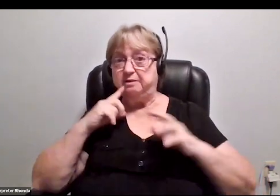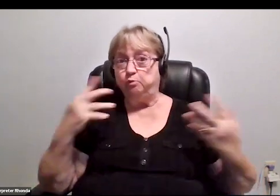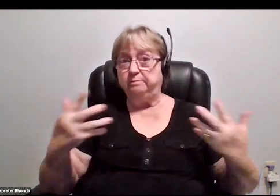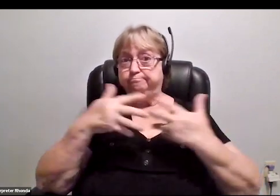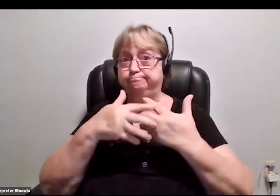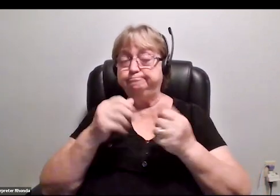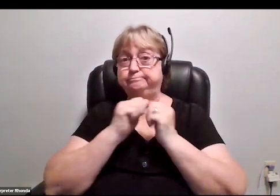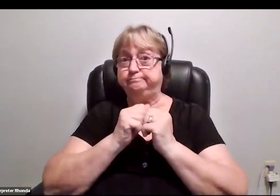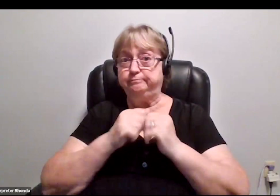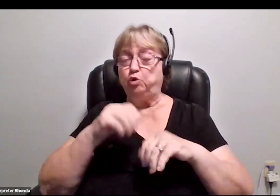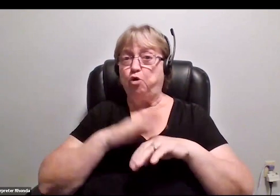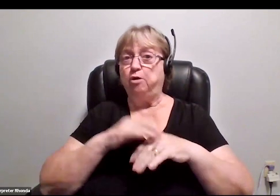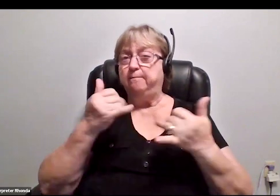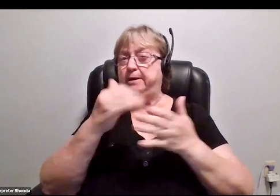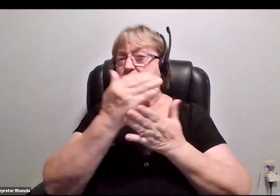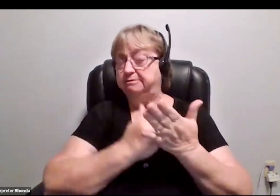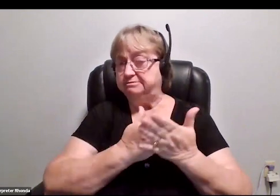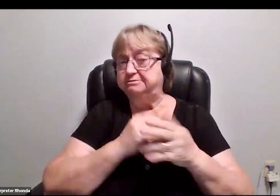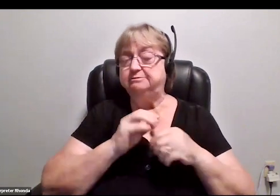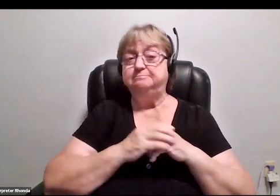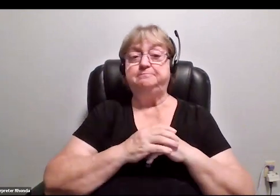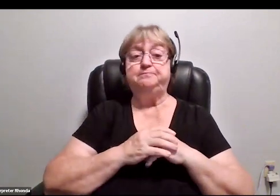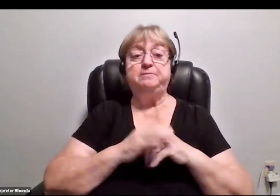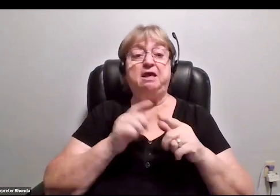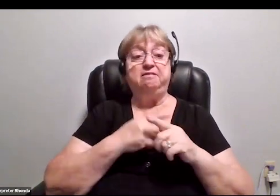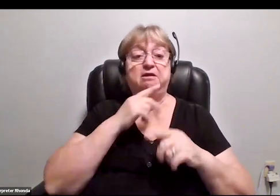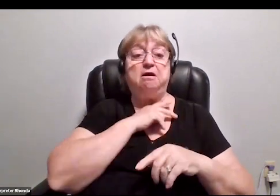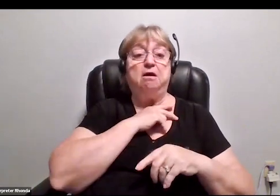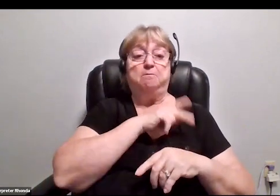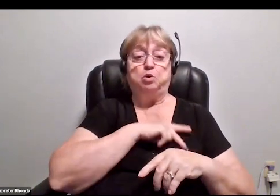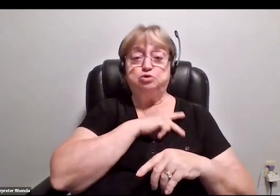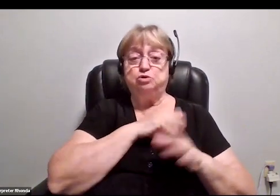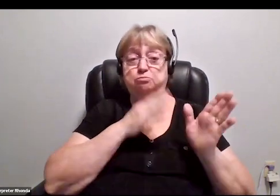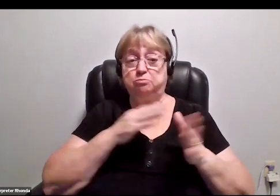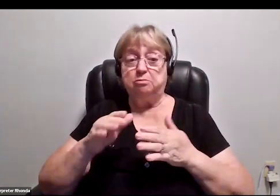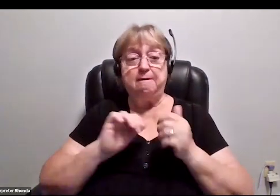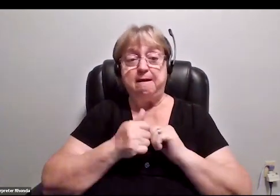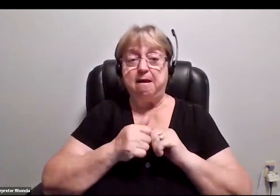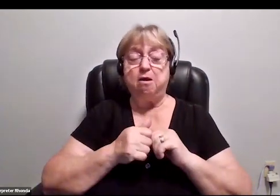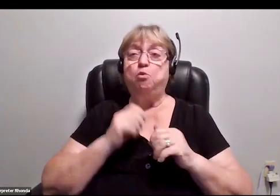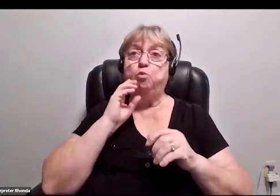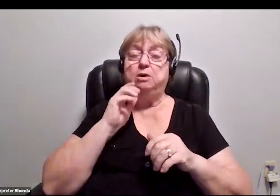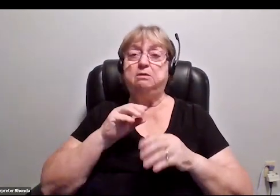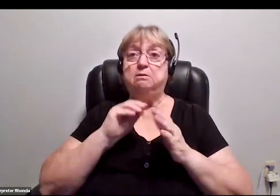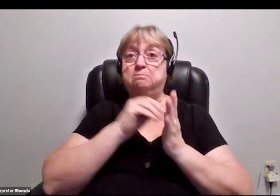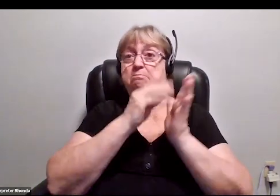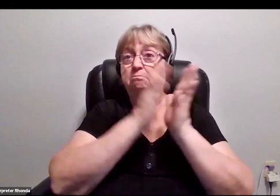We worked with personnel preparation by having a selection of our videos on the Perkins' Accessible Science page